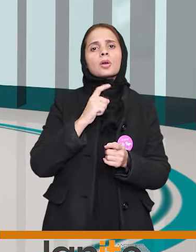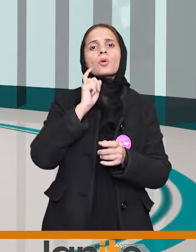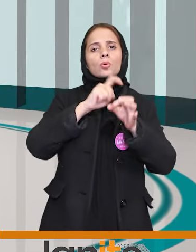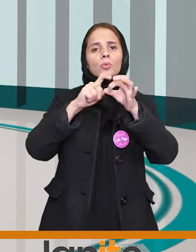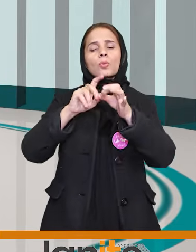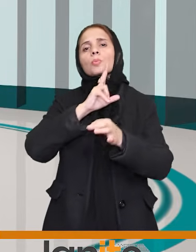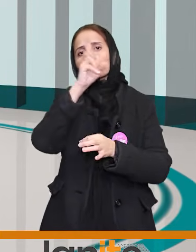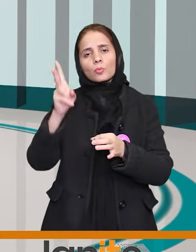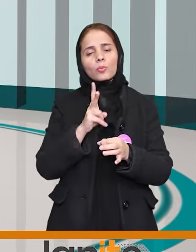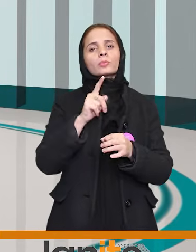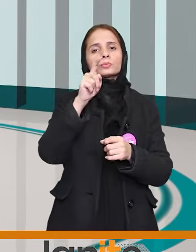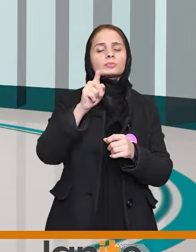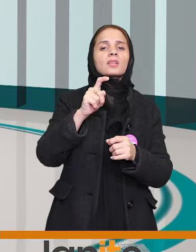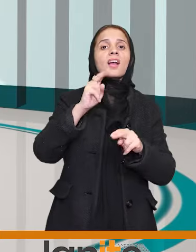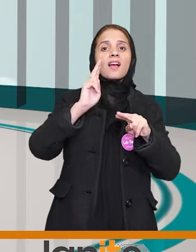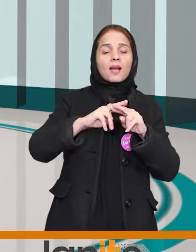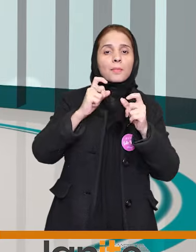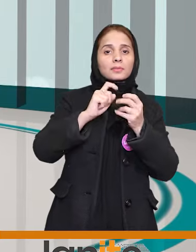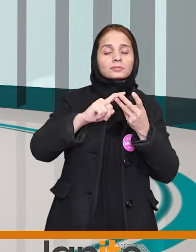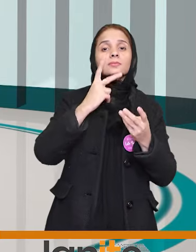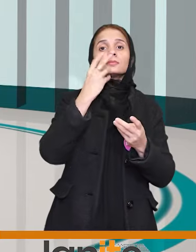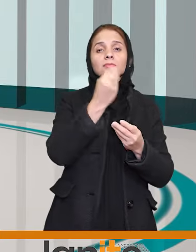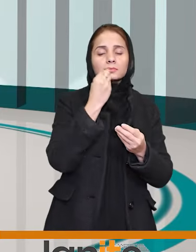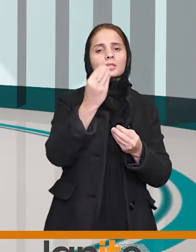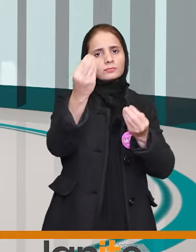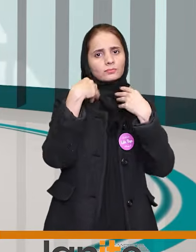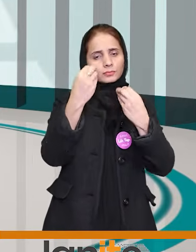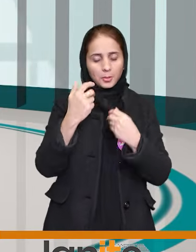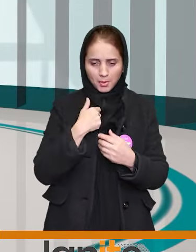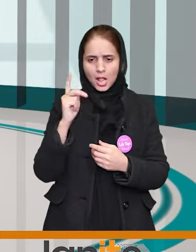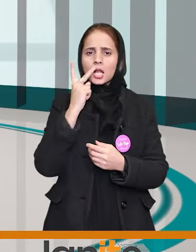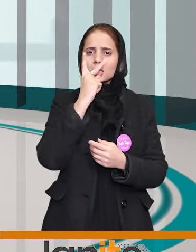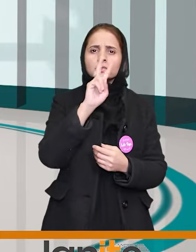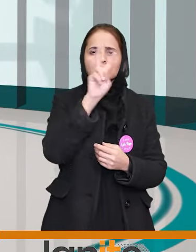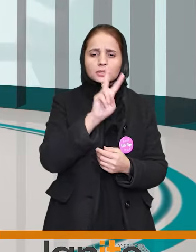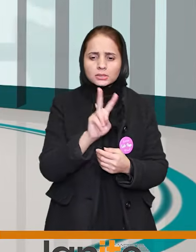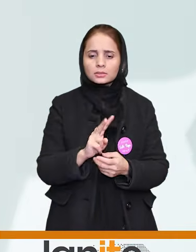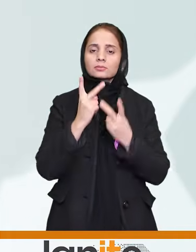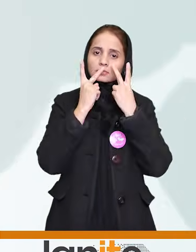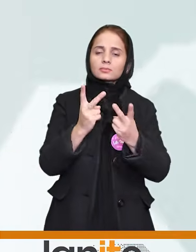to send their bid response to me so that I can have a look at it. If a doctor meets the patient,